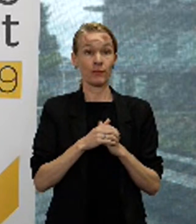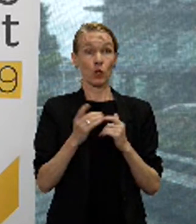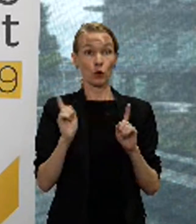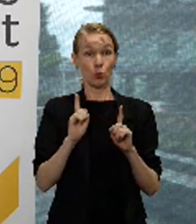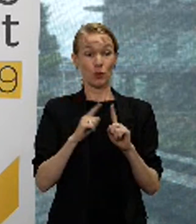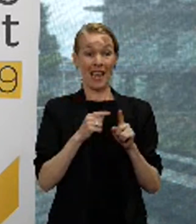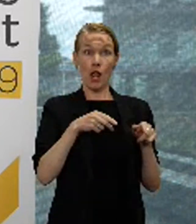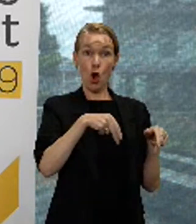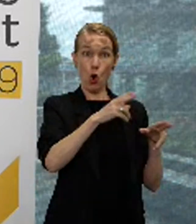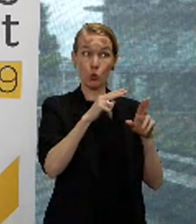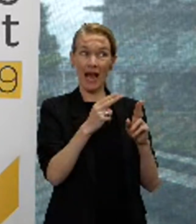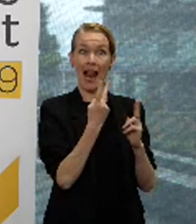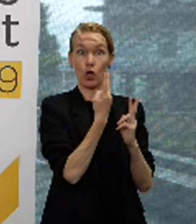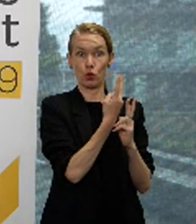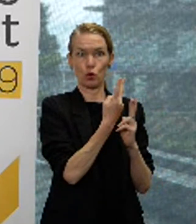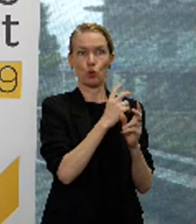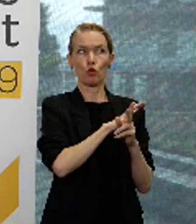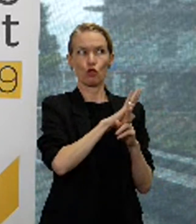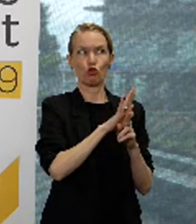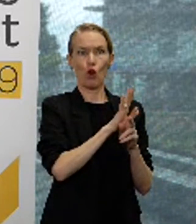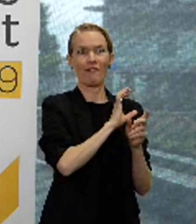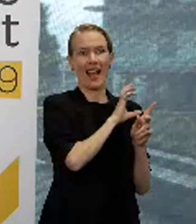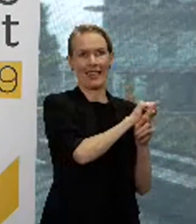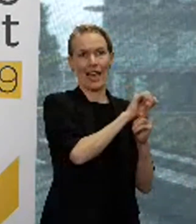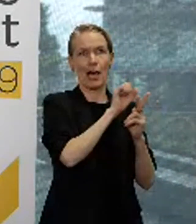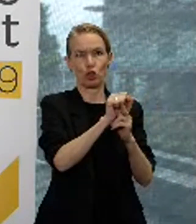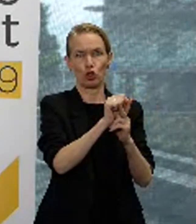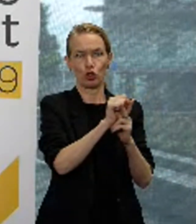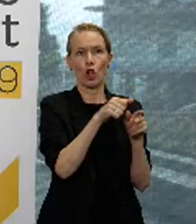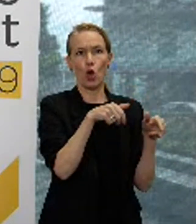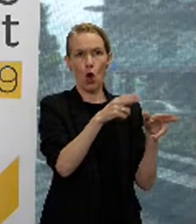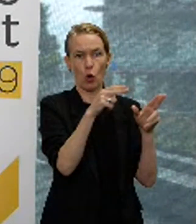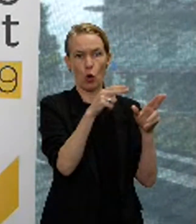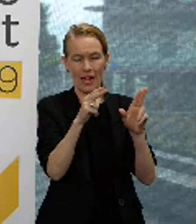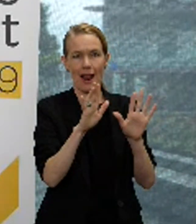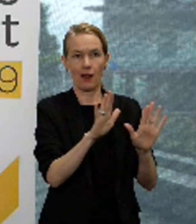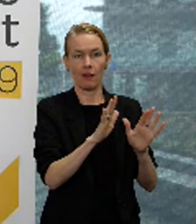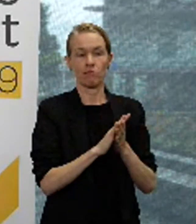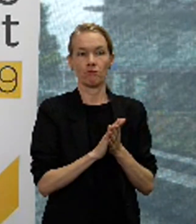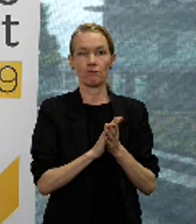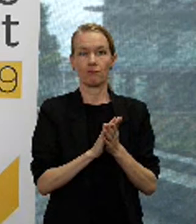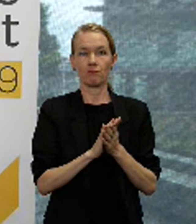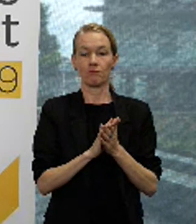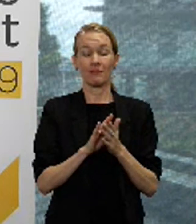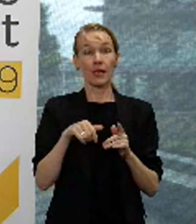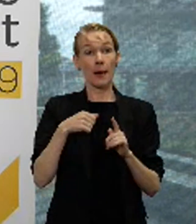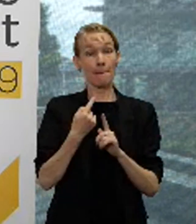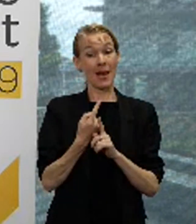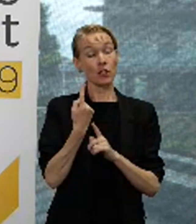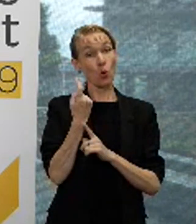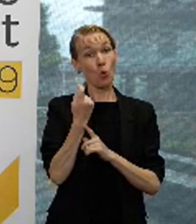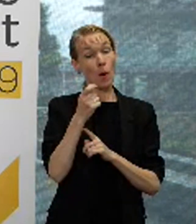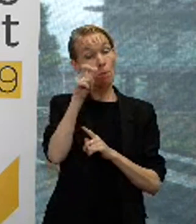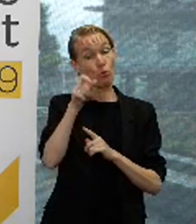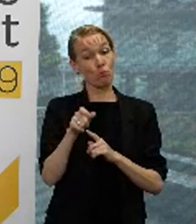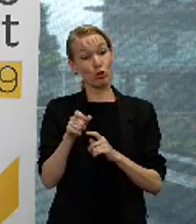They're in managed isolation facilities. And there is also one new historical case of COVID 19